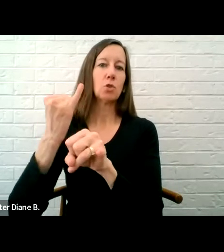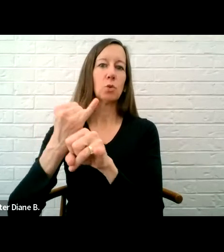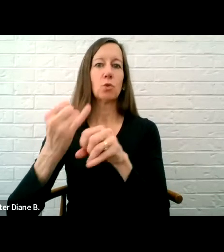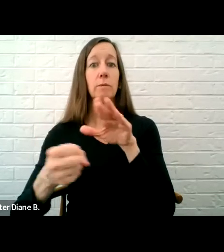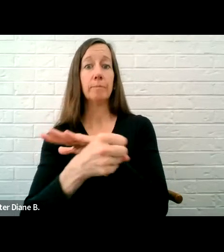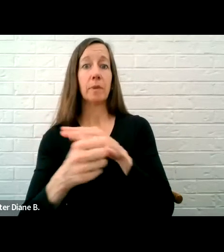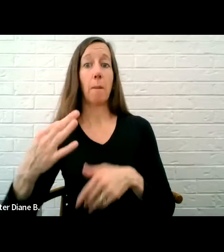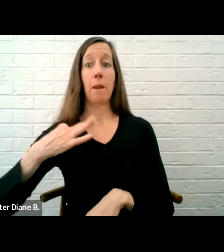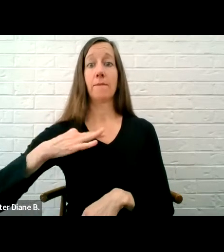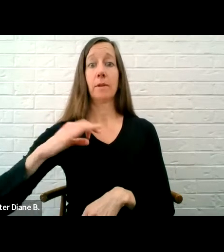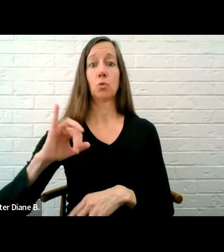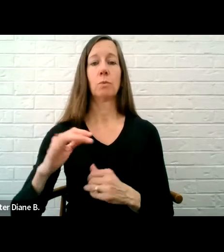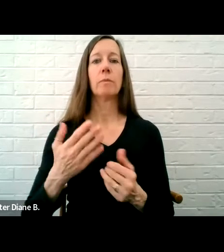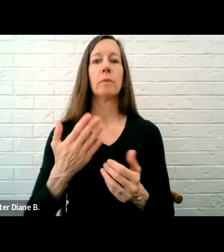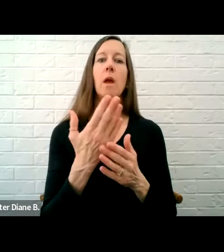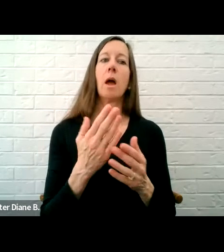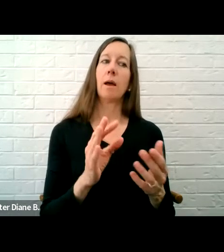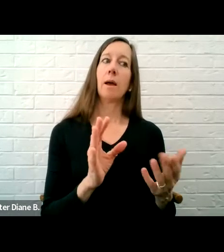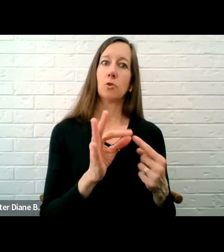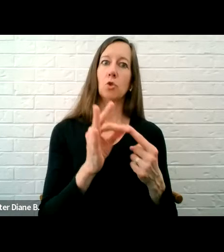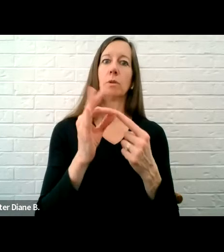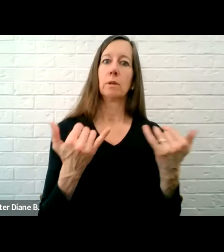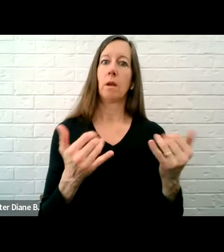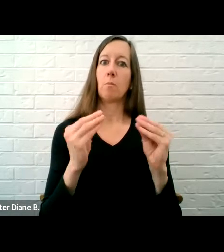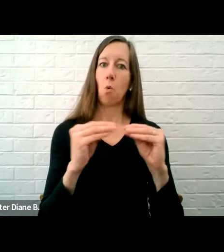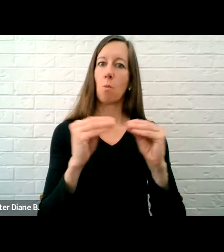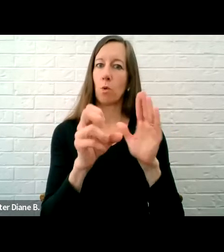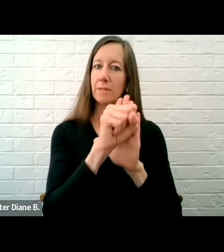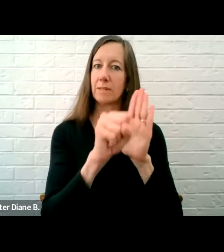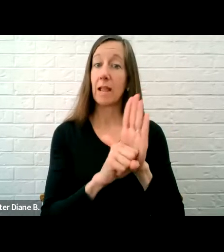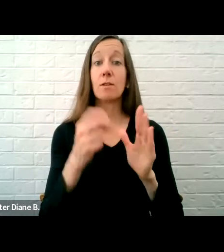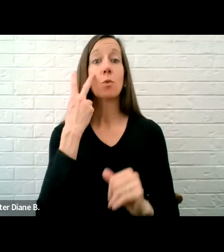certainly we're we're seeing more and more states manage State plan